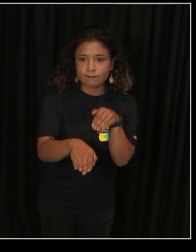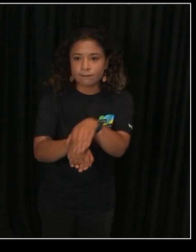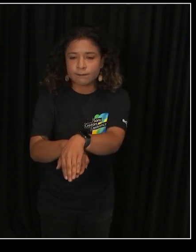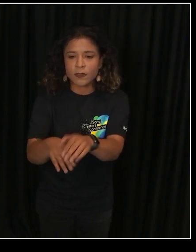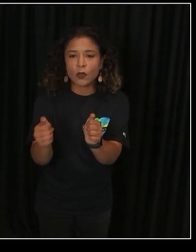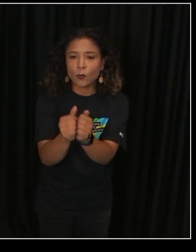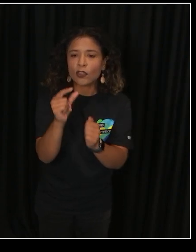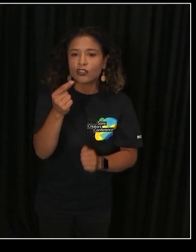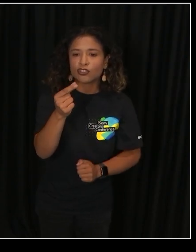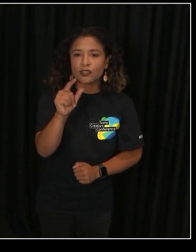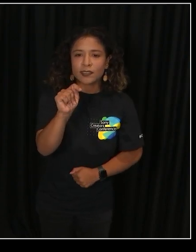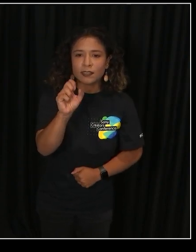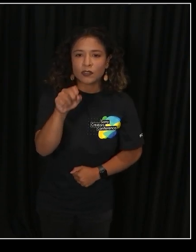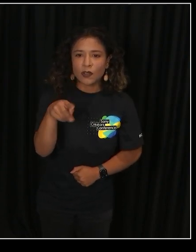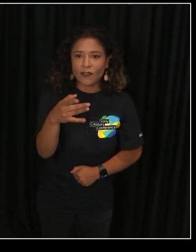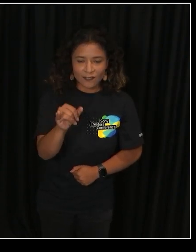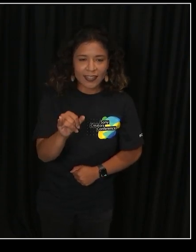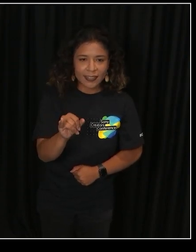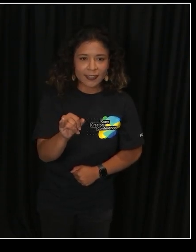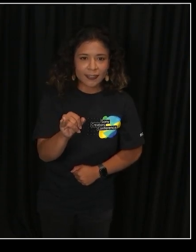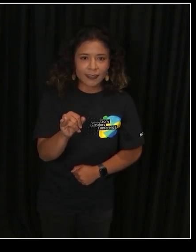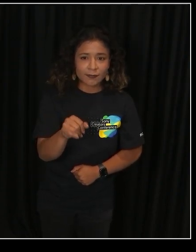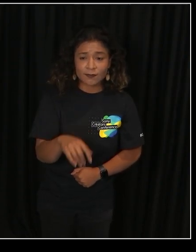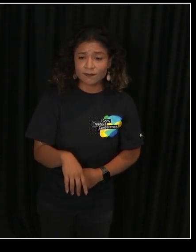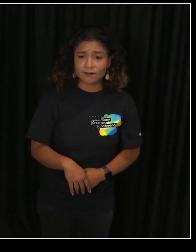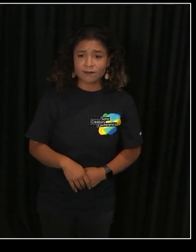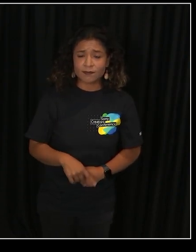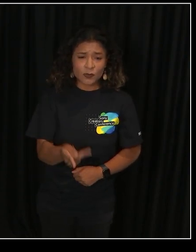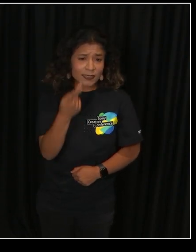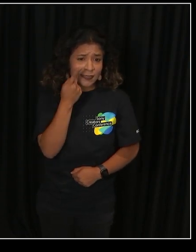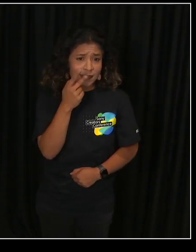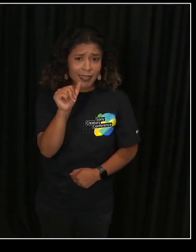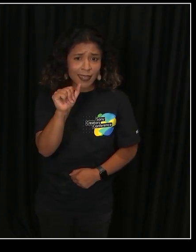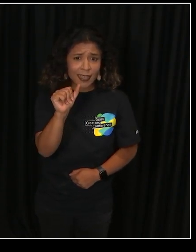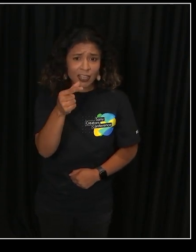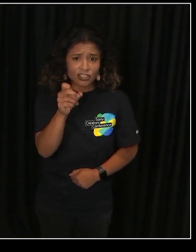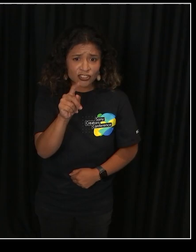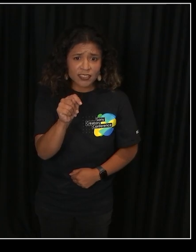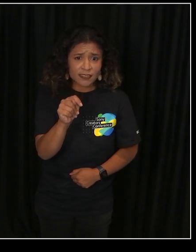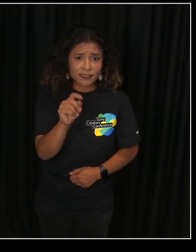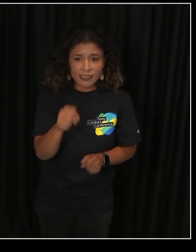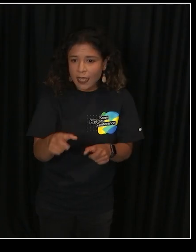So you can see the agents very reliably as fast as the best humans in the world.